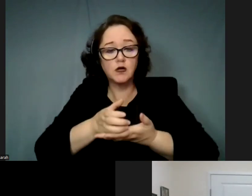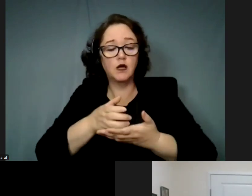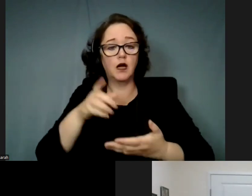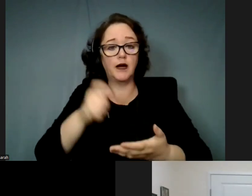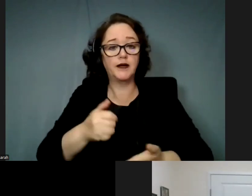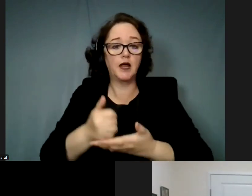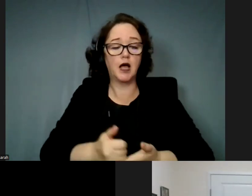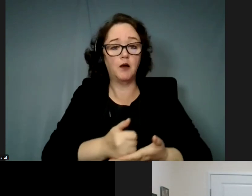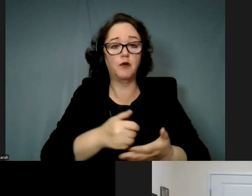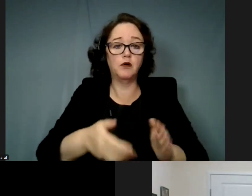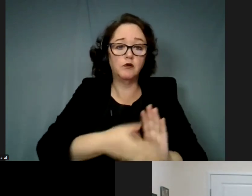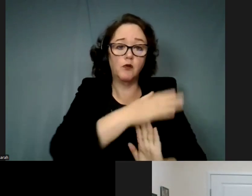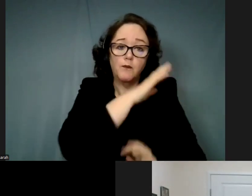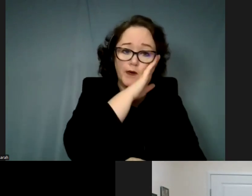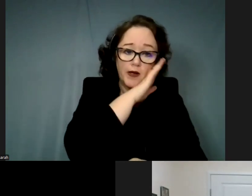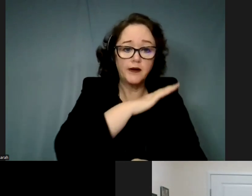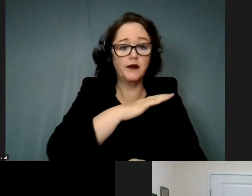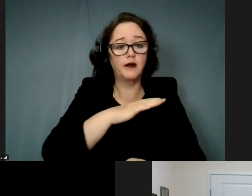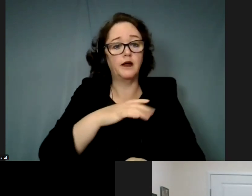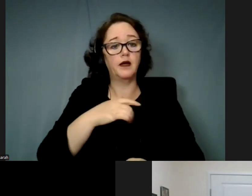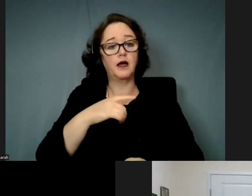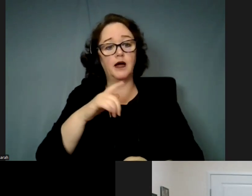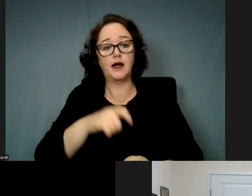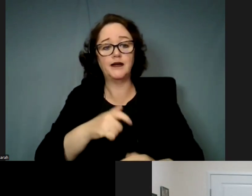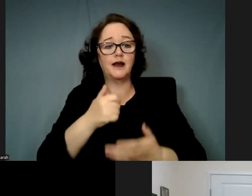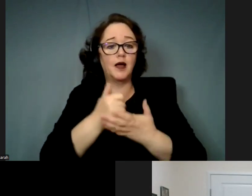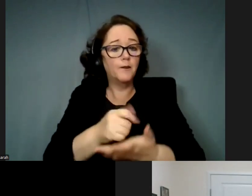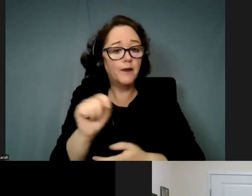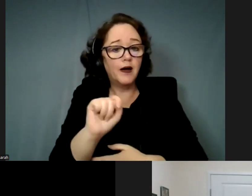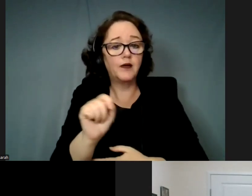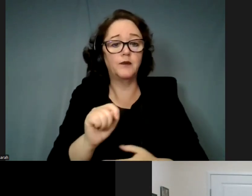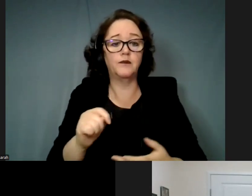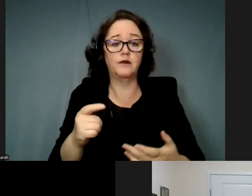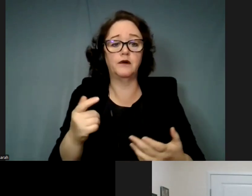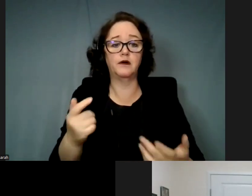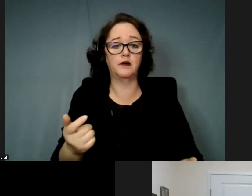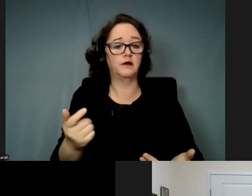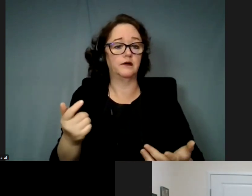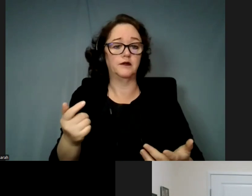toilet. So I wasn't sure, to be honest, if I could move out on